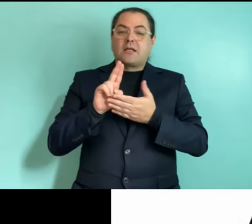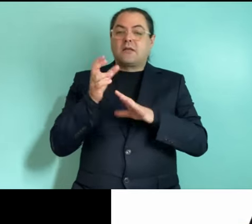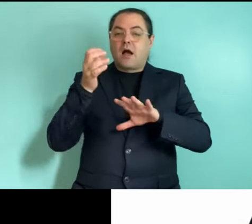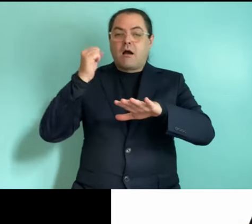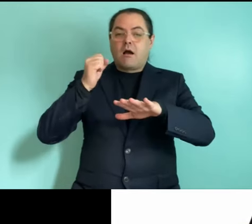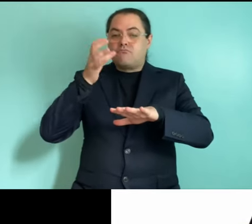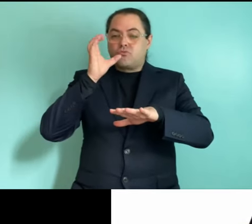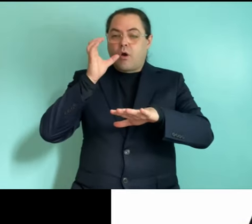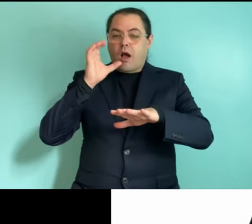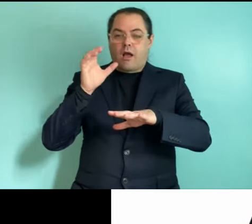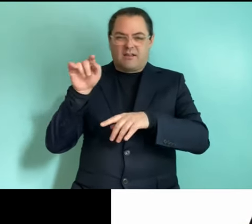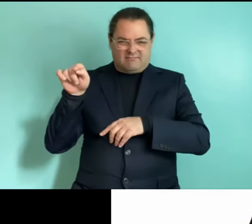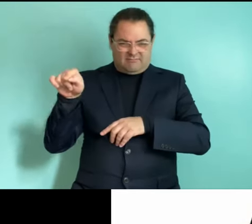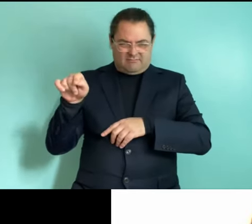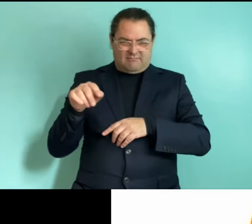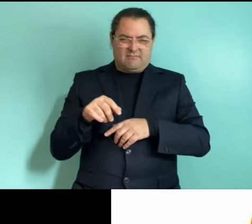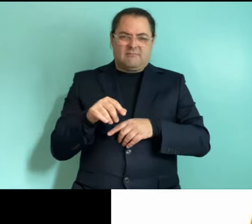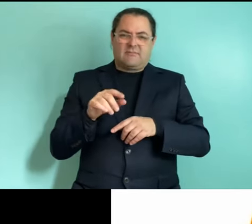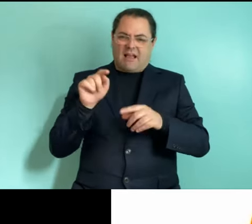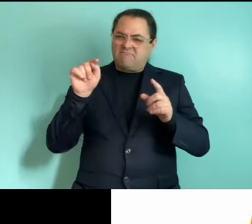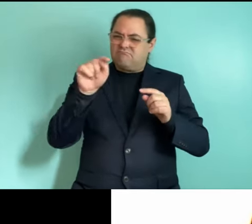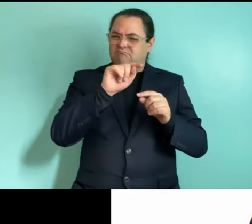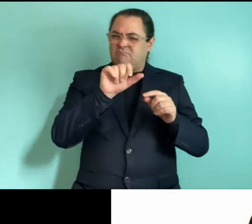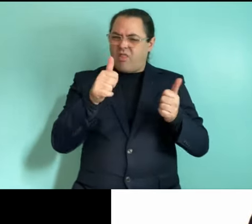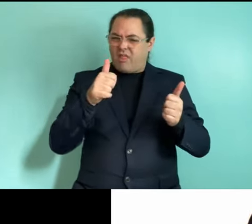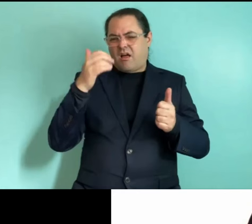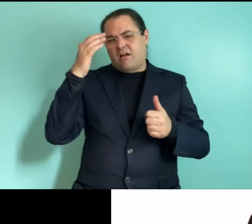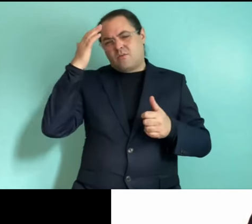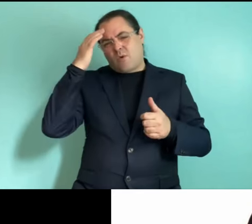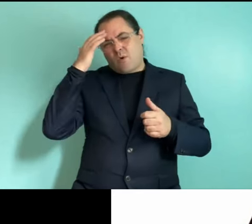but you also do have companies that are known internationally, like Citibank, we have